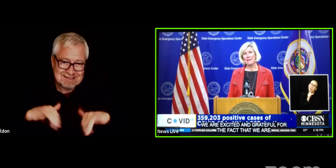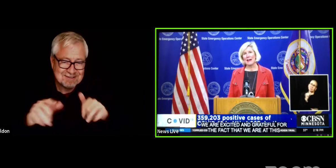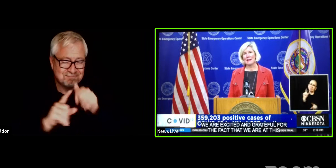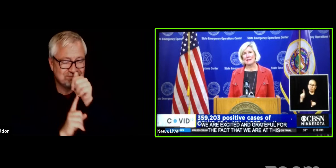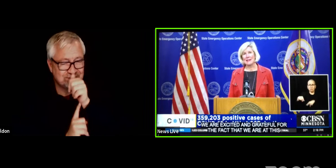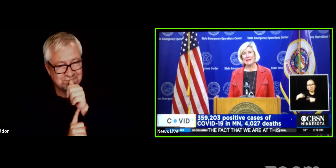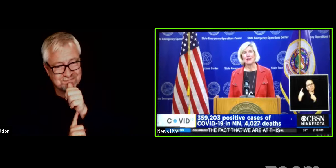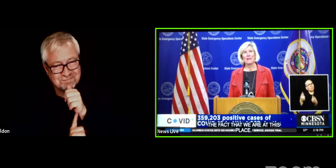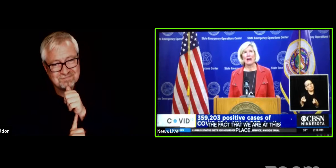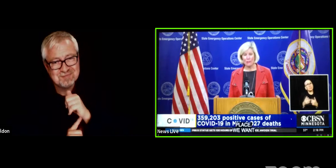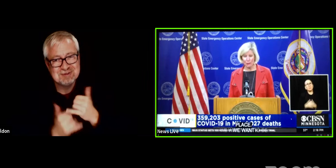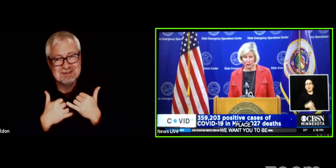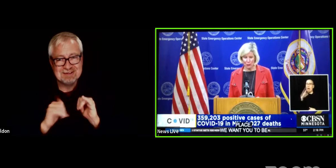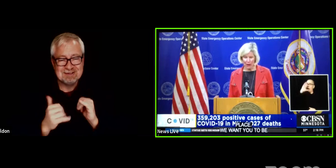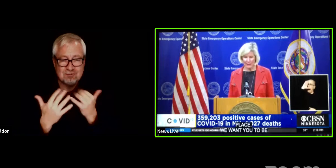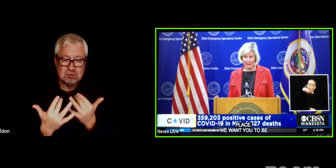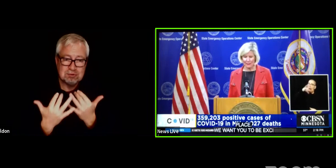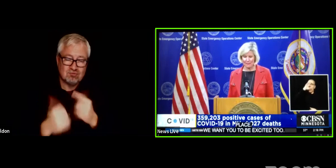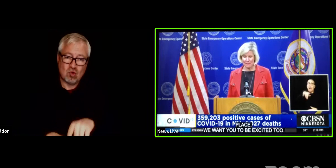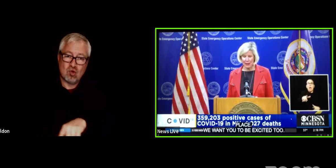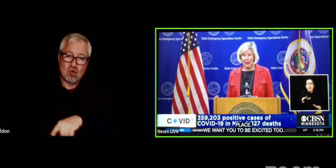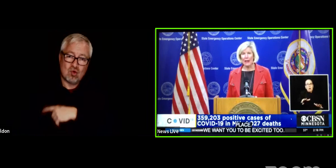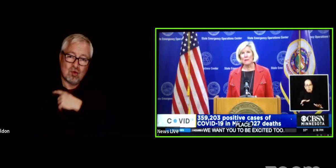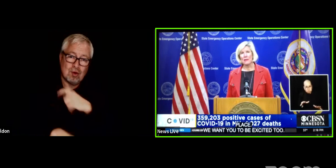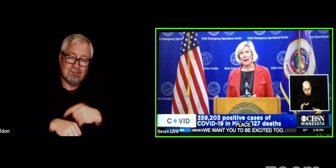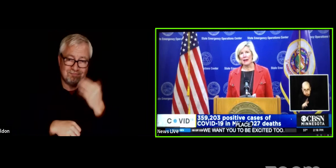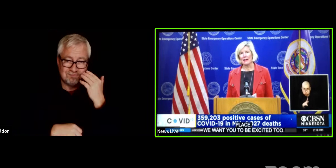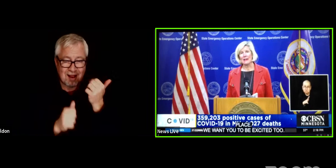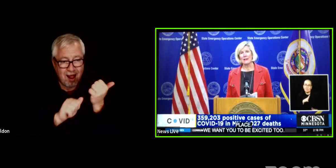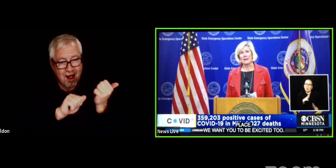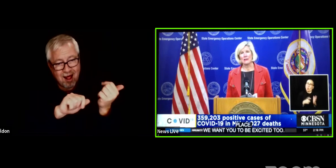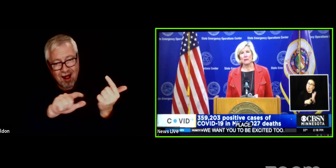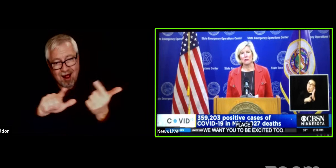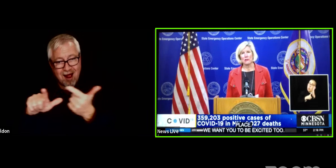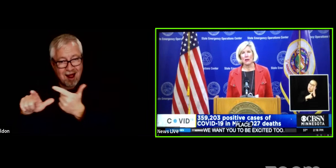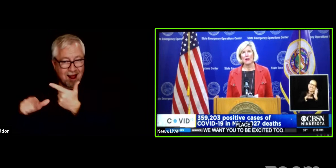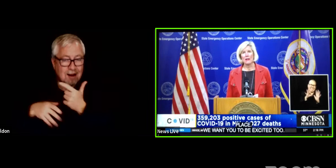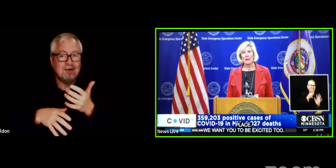VACCINE FOR EVERYONE WHO WANTS IT. AND WITH, THAT I WOULD LIKE TO INTRODUCE Dr.